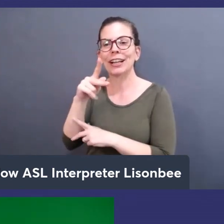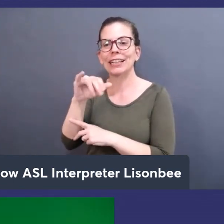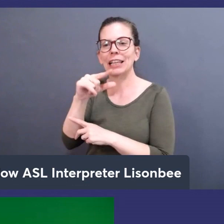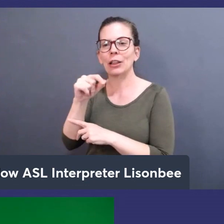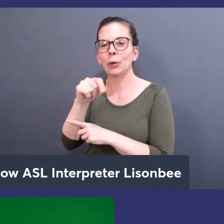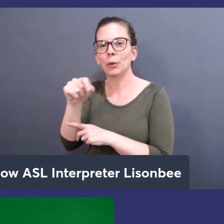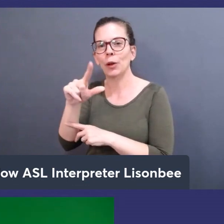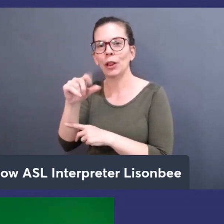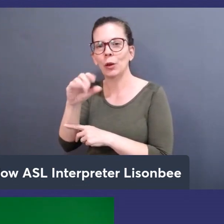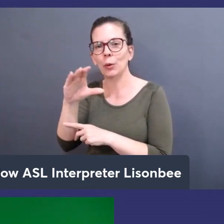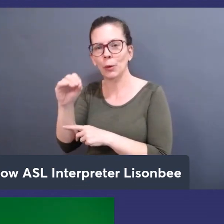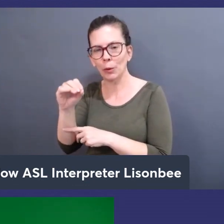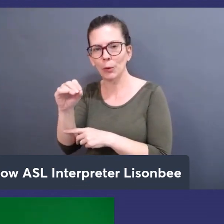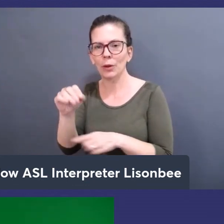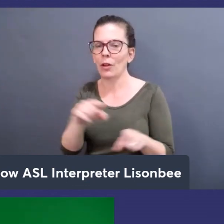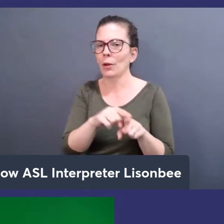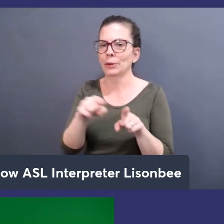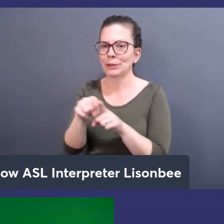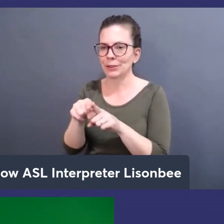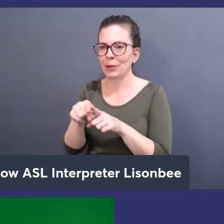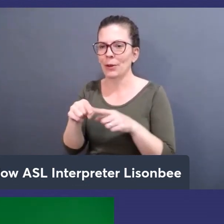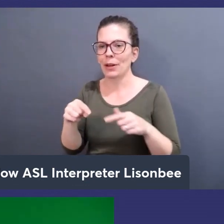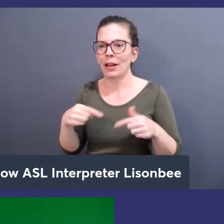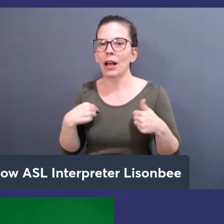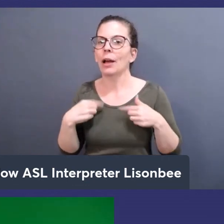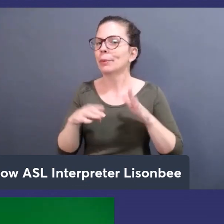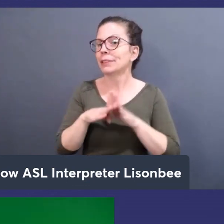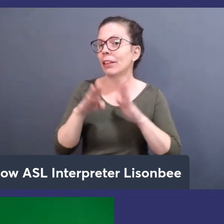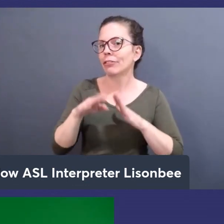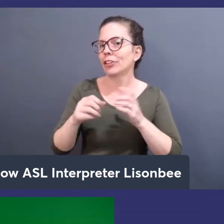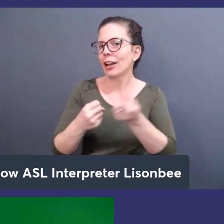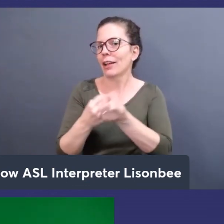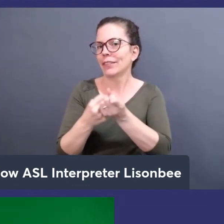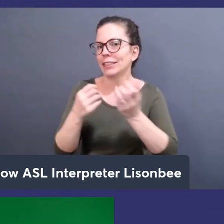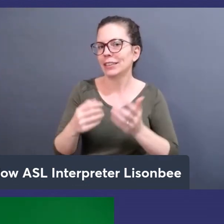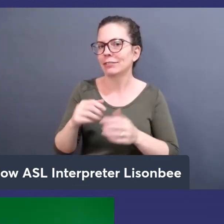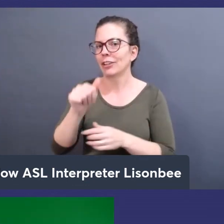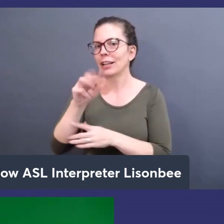and I am a developer advocate on the AWS Amplify team.